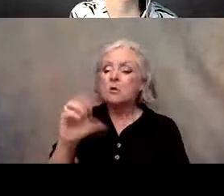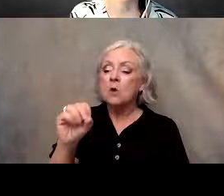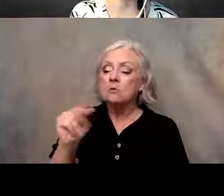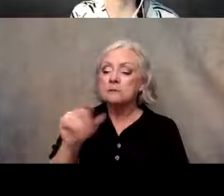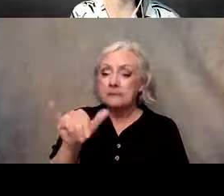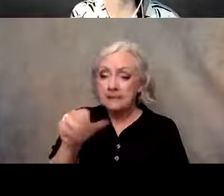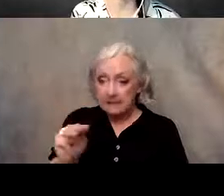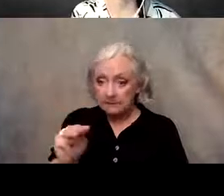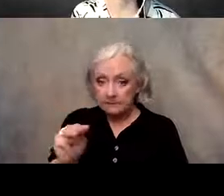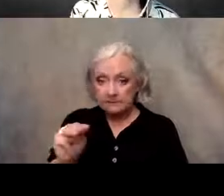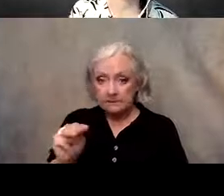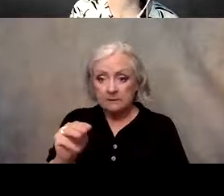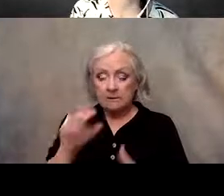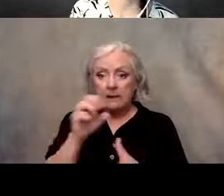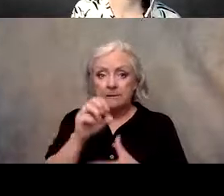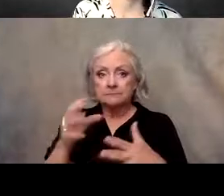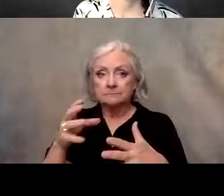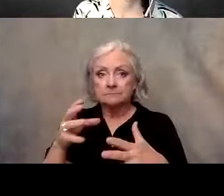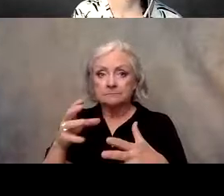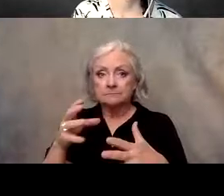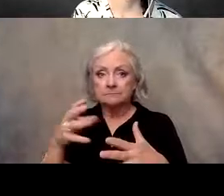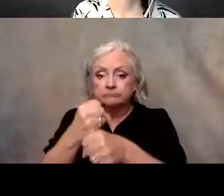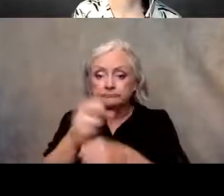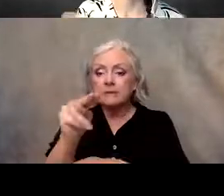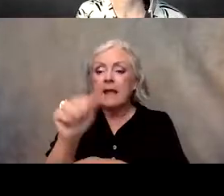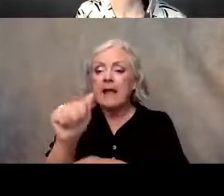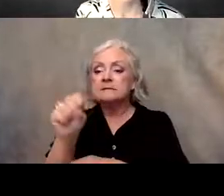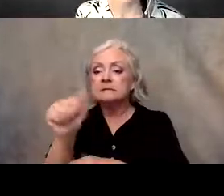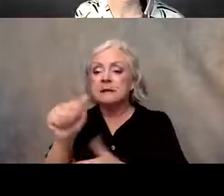So an acronym is NASA and an initialism is FBI,